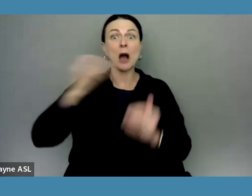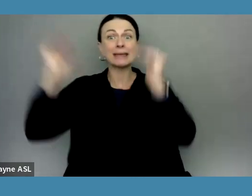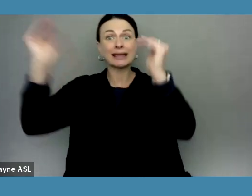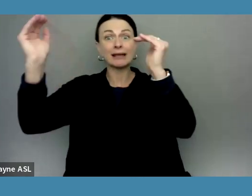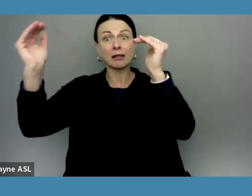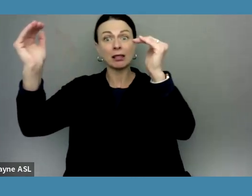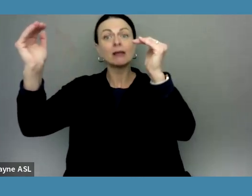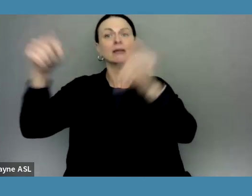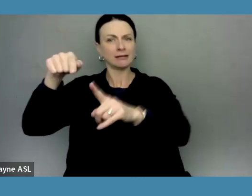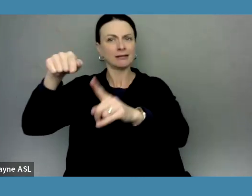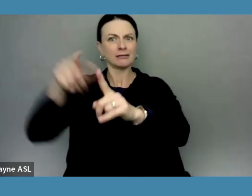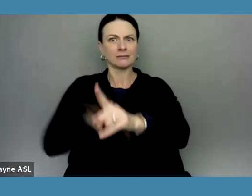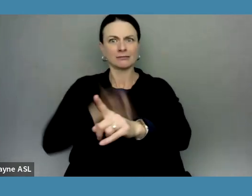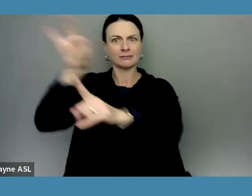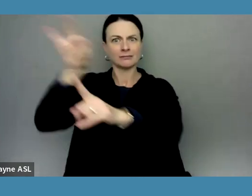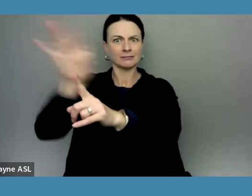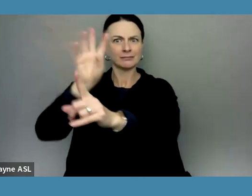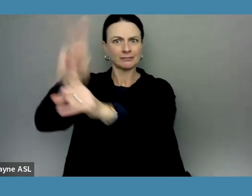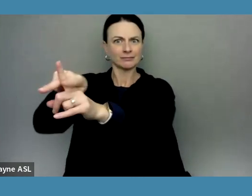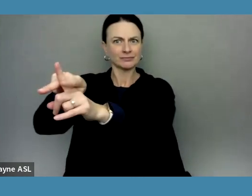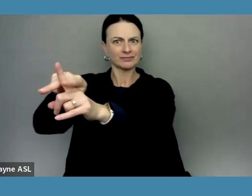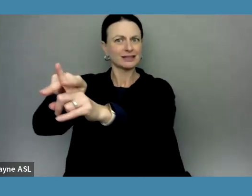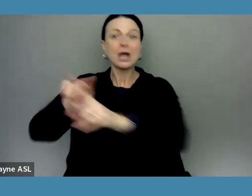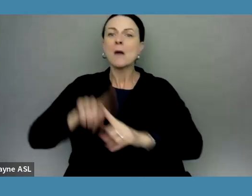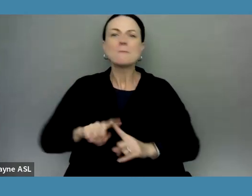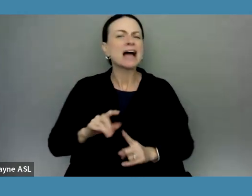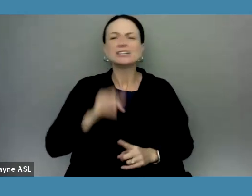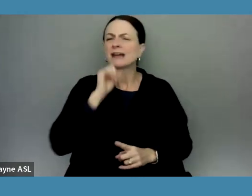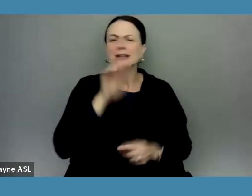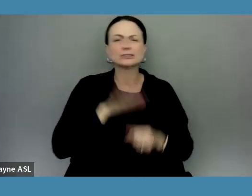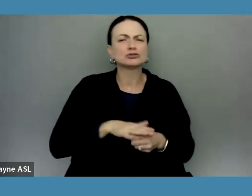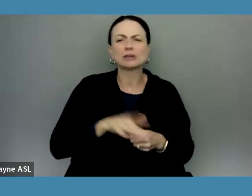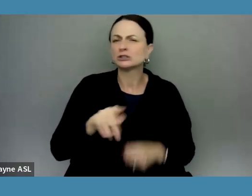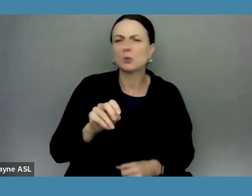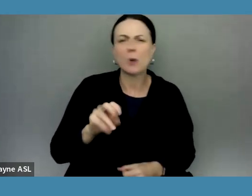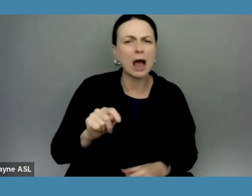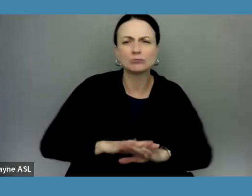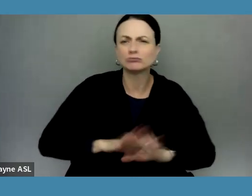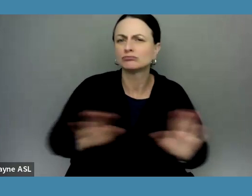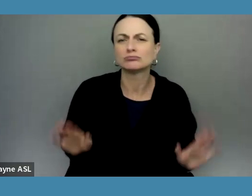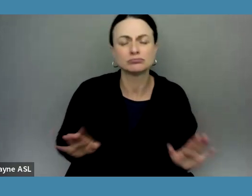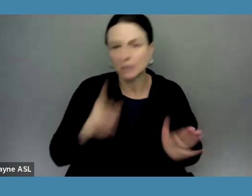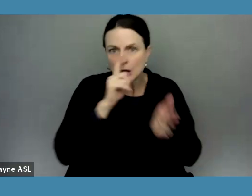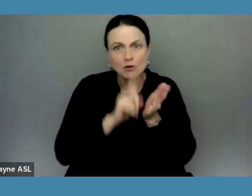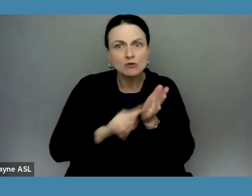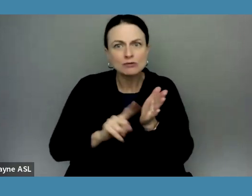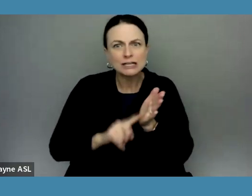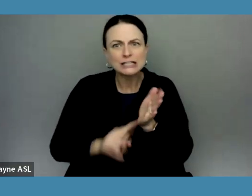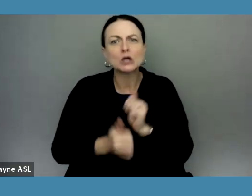But don't let the objection stress you out. Just research the most used ones prior to the fair hearing